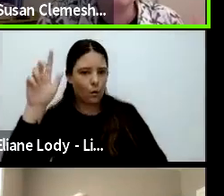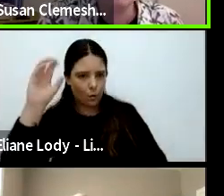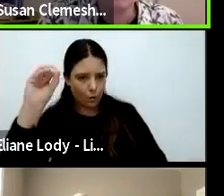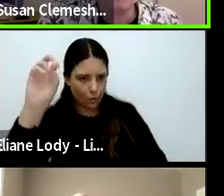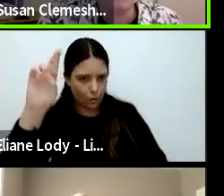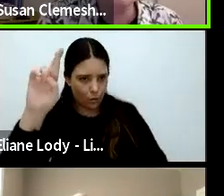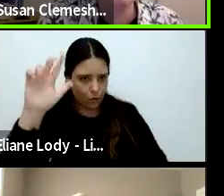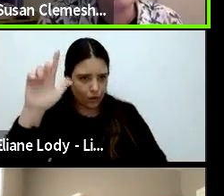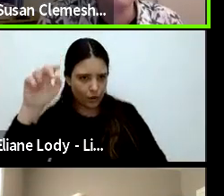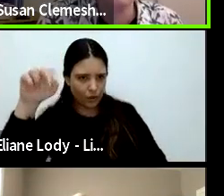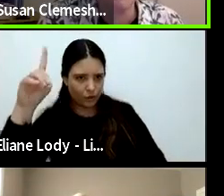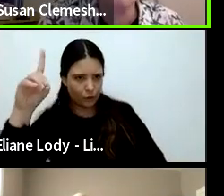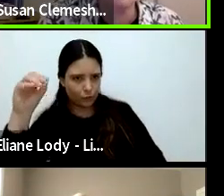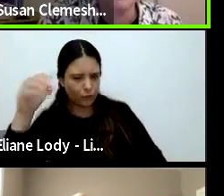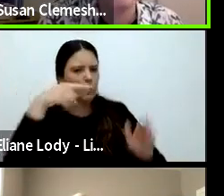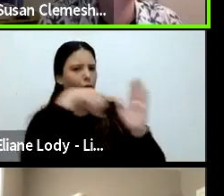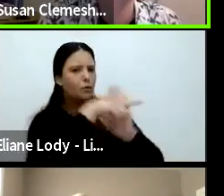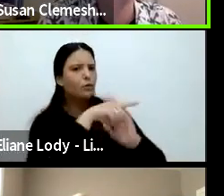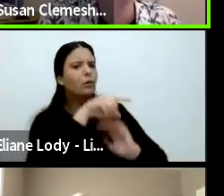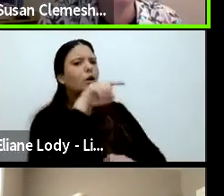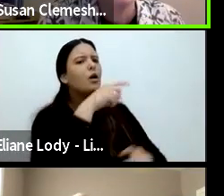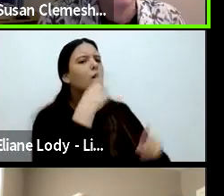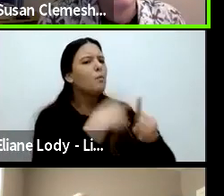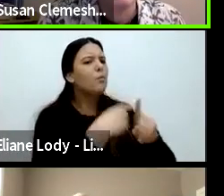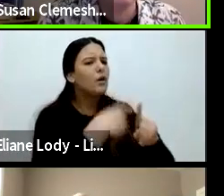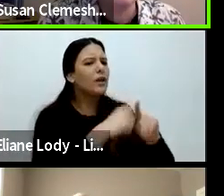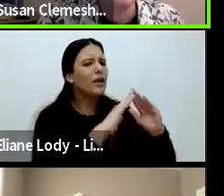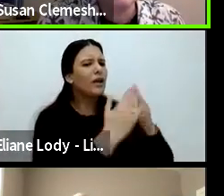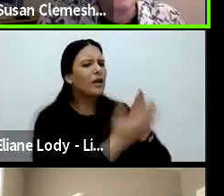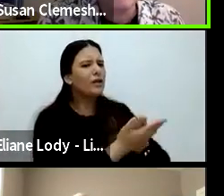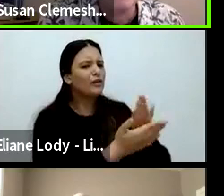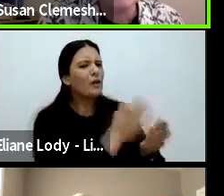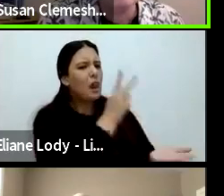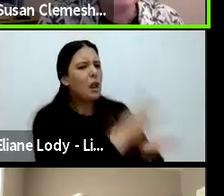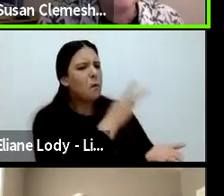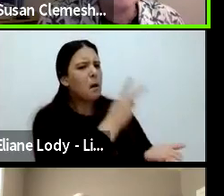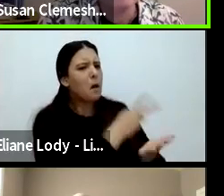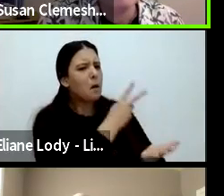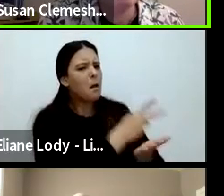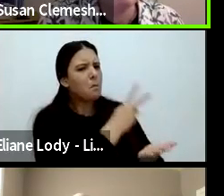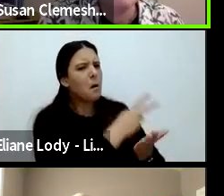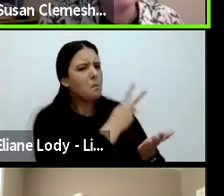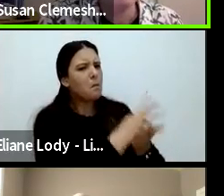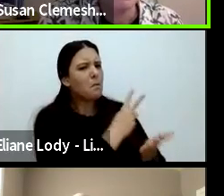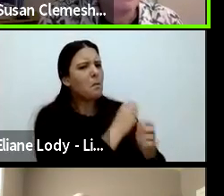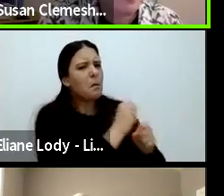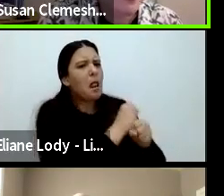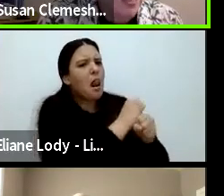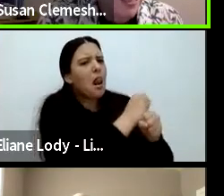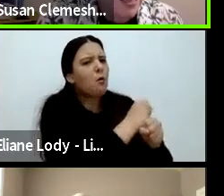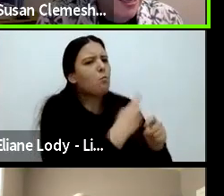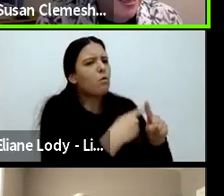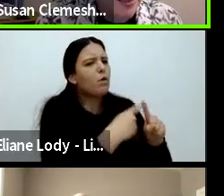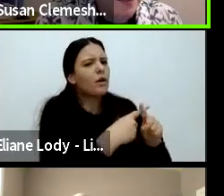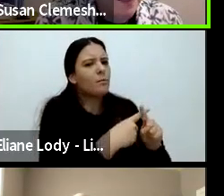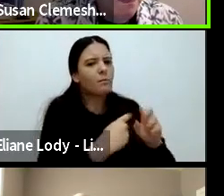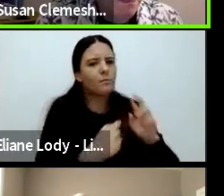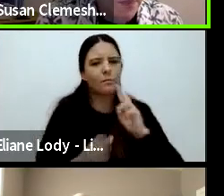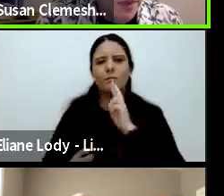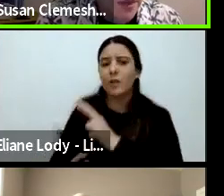You know what keeps you You know what keeps you at the same school for such a long same school for such a long time. And, and have carol said, well, it's